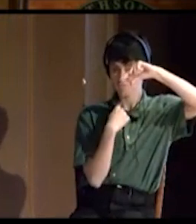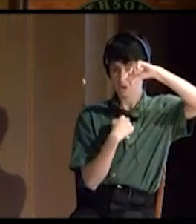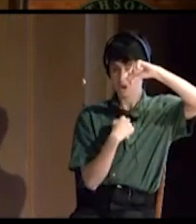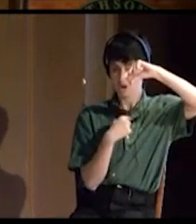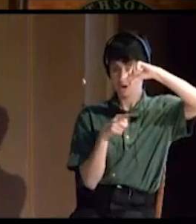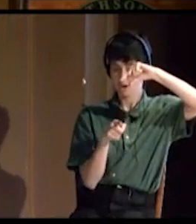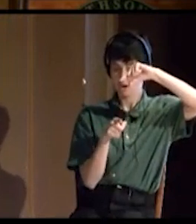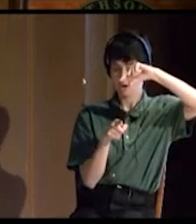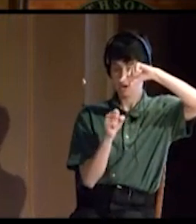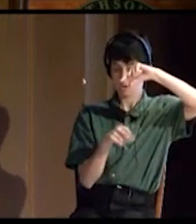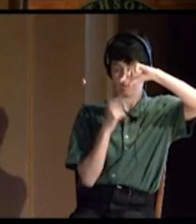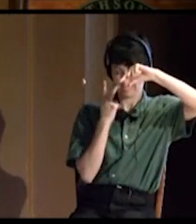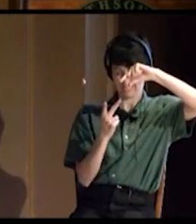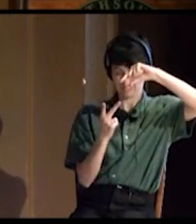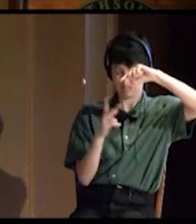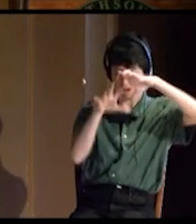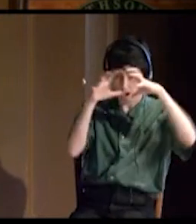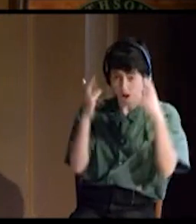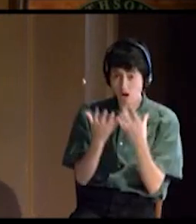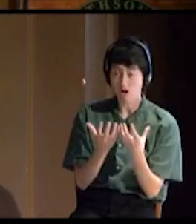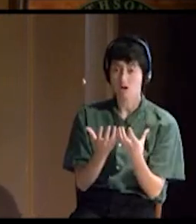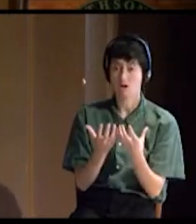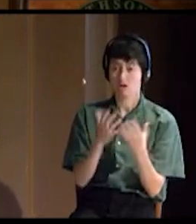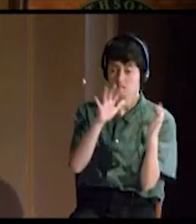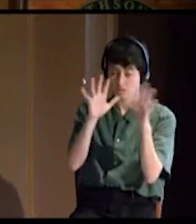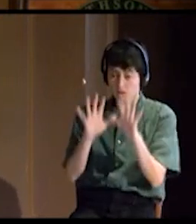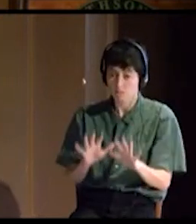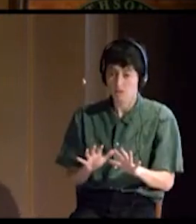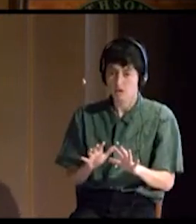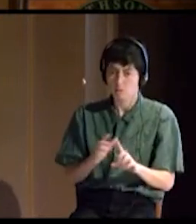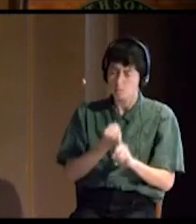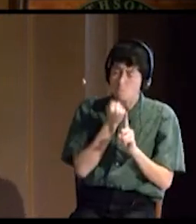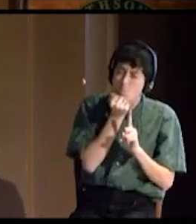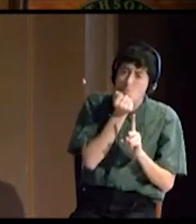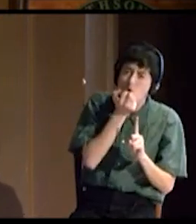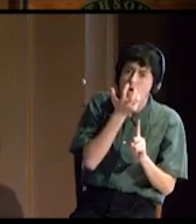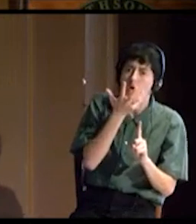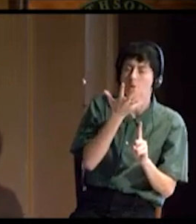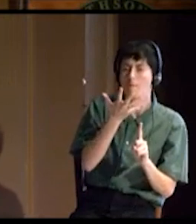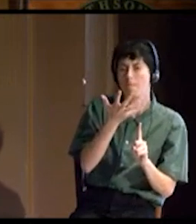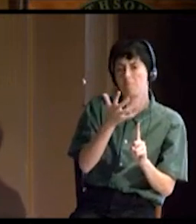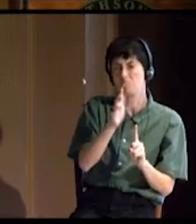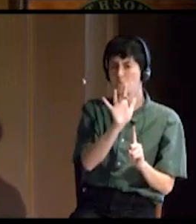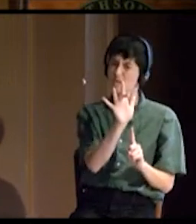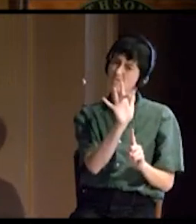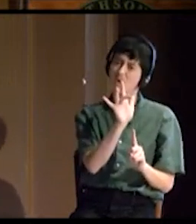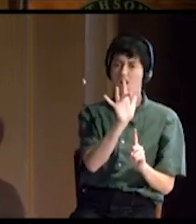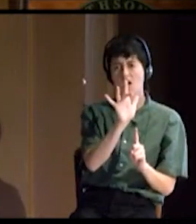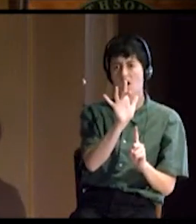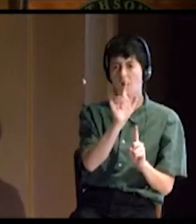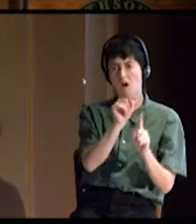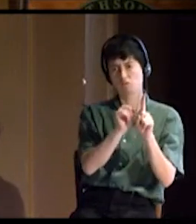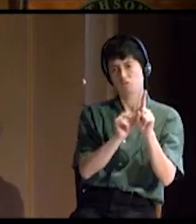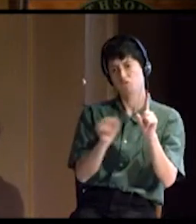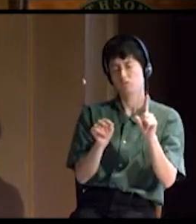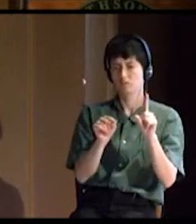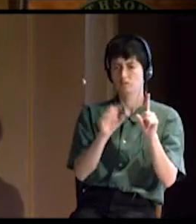It was as high as 25 degrees Celsius compared to maybe 13 or 14 degrees today or so. The climate, in fact,